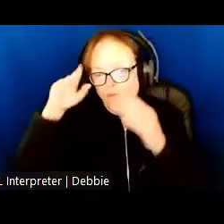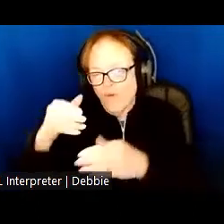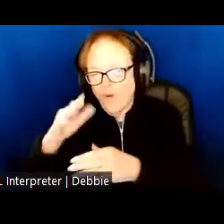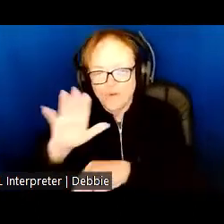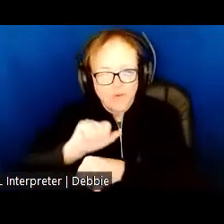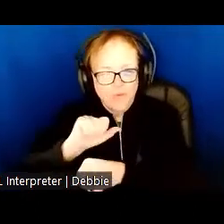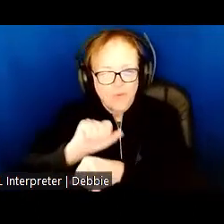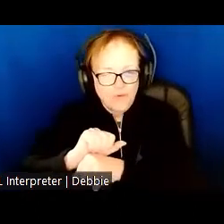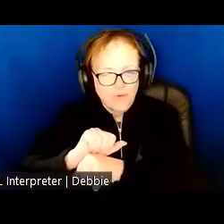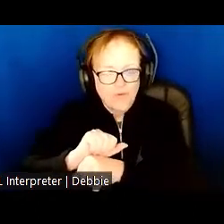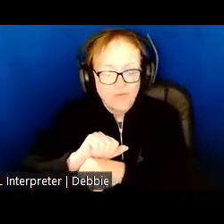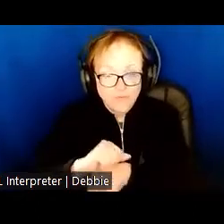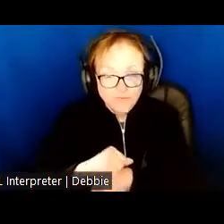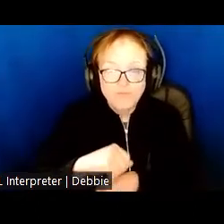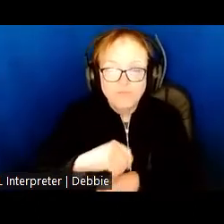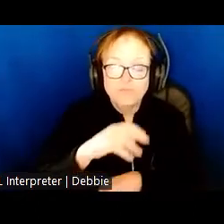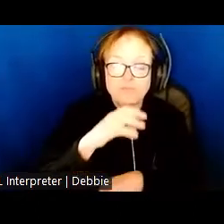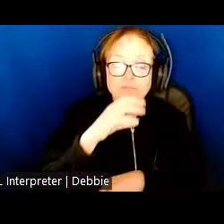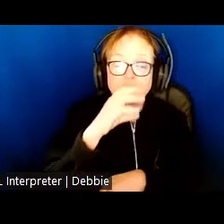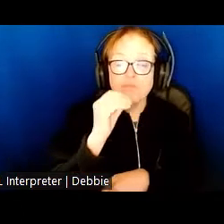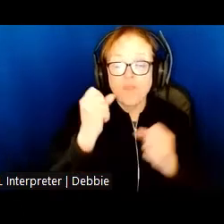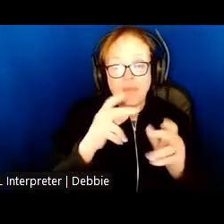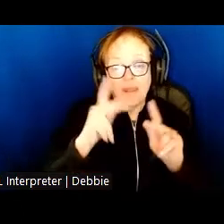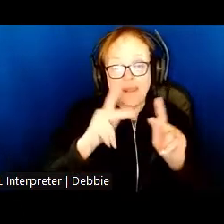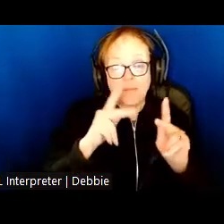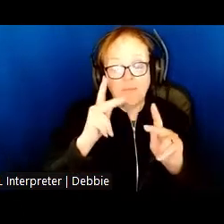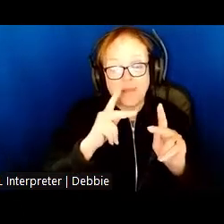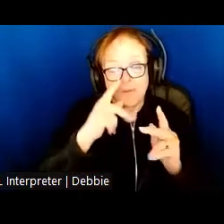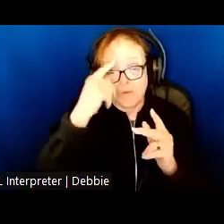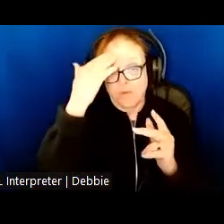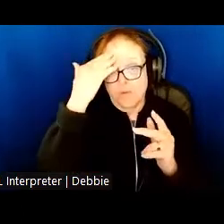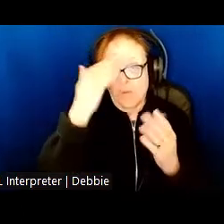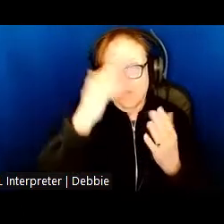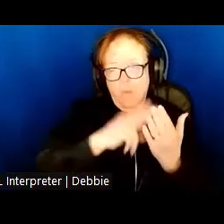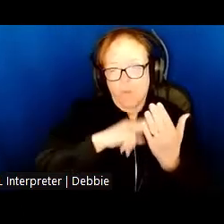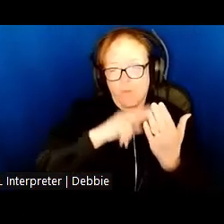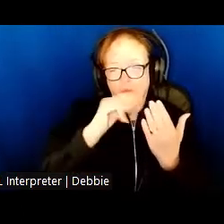Many people are familiar with project grants where you submit a proposal and receive funding